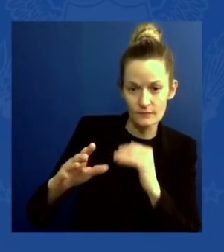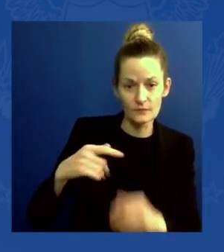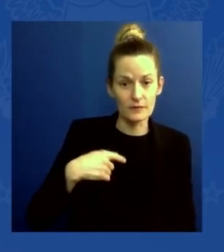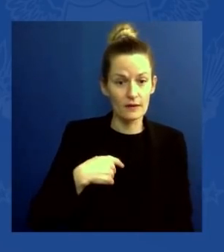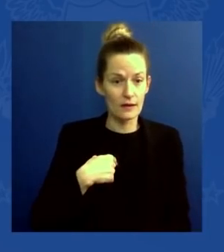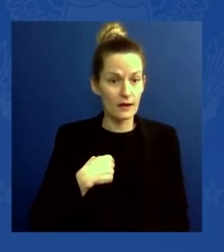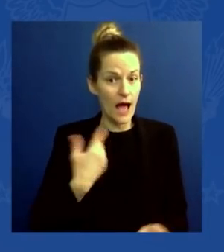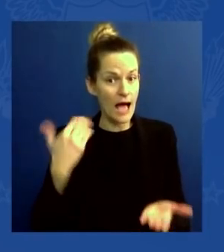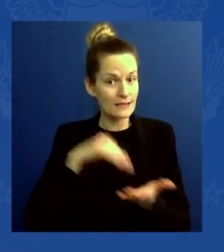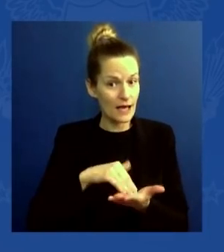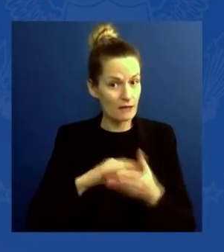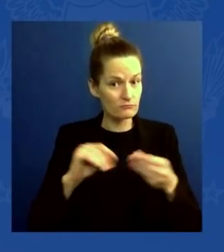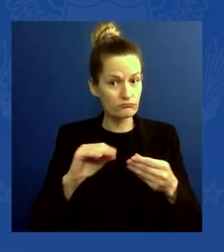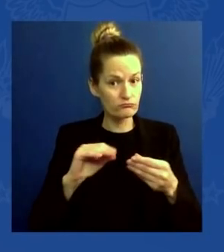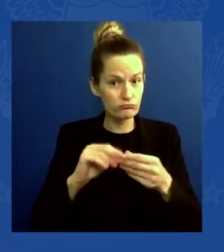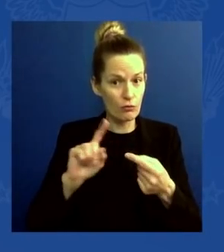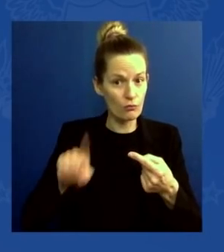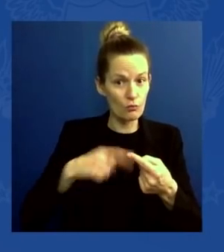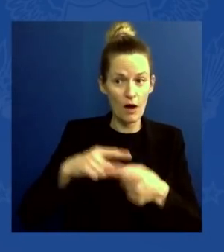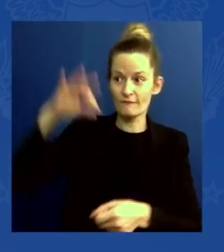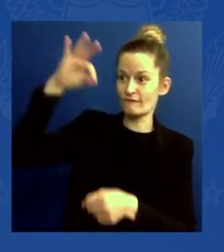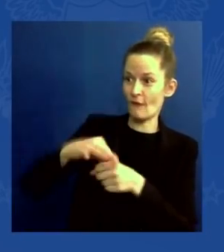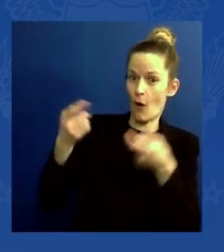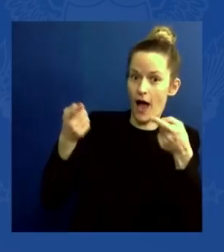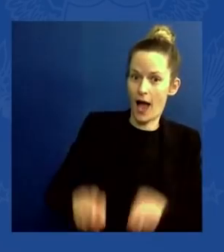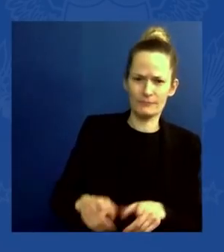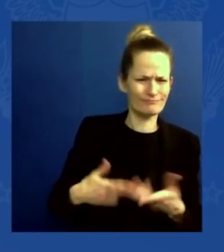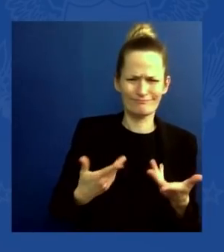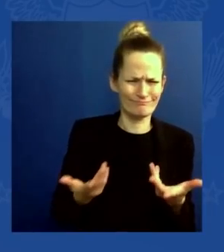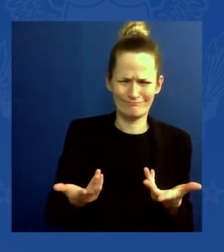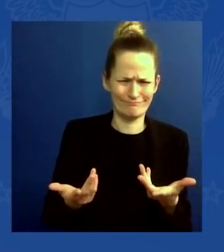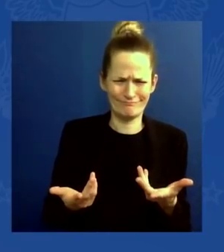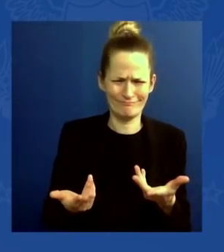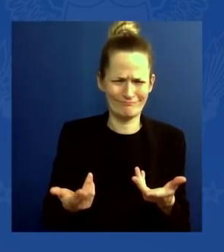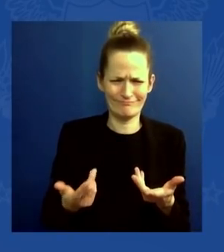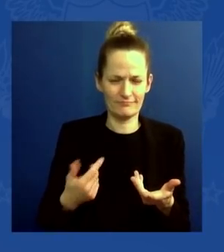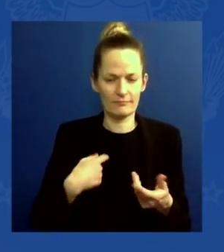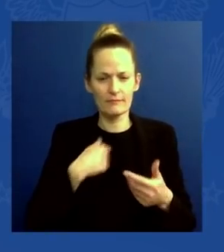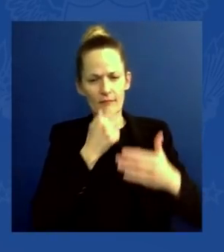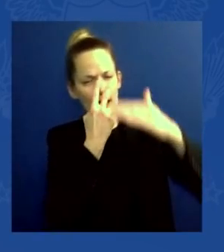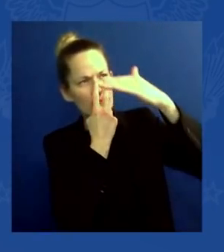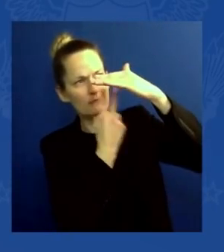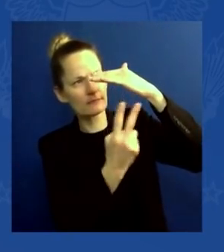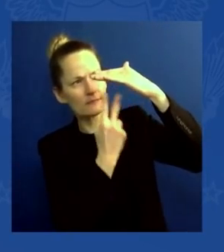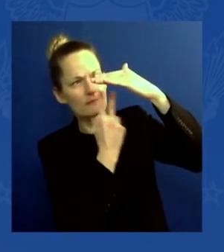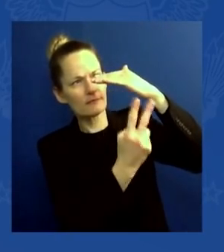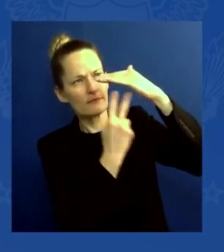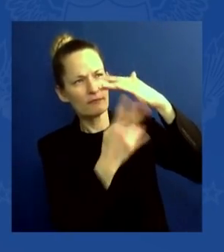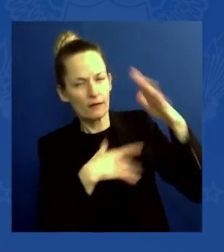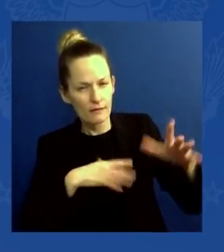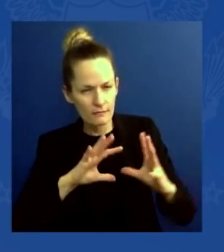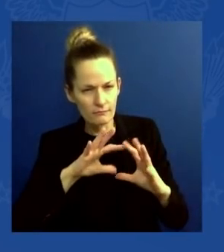But it's going to be -- it's going to be a provision -- a bill that is going to have a profound impact over time.